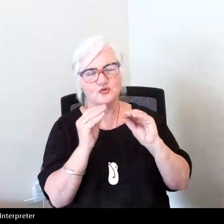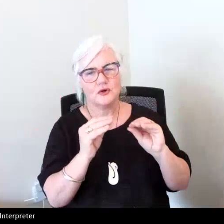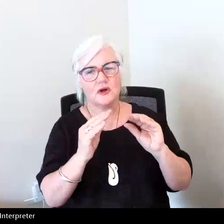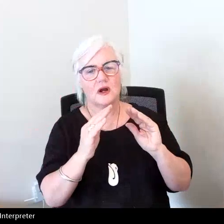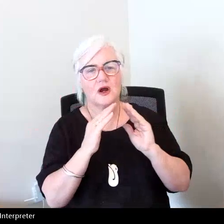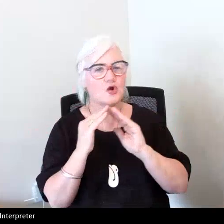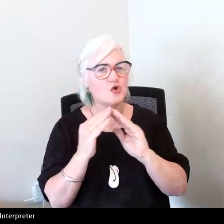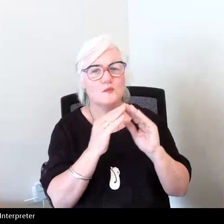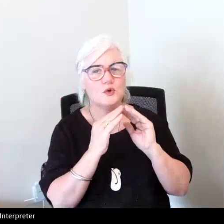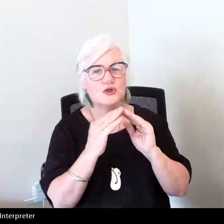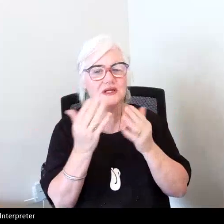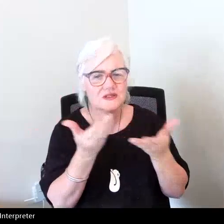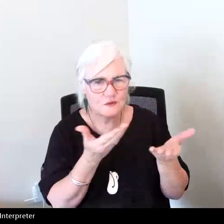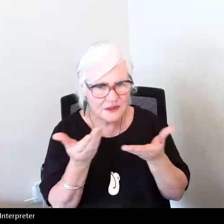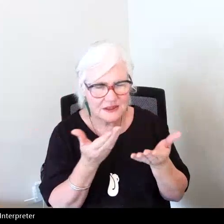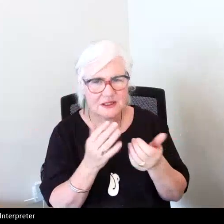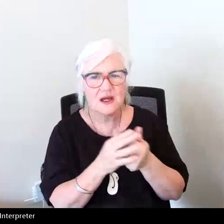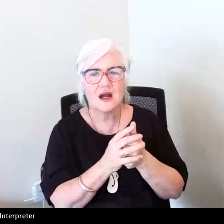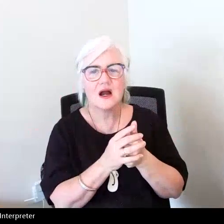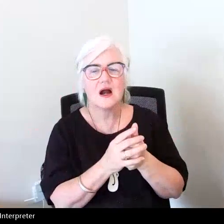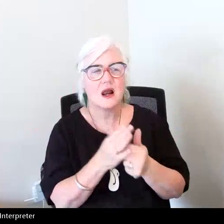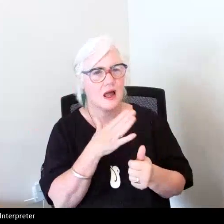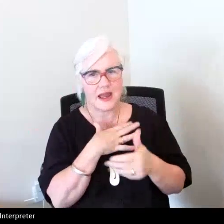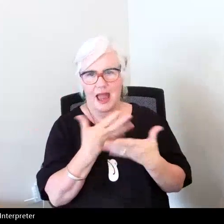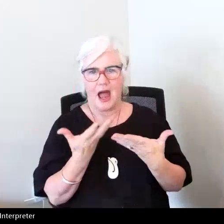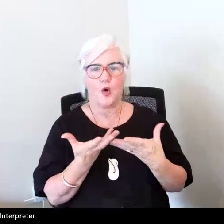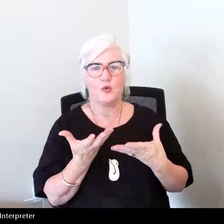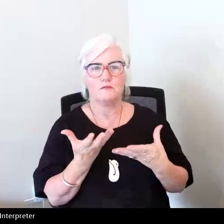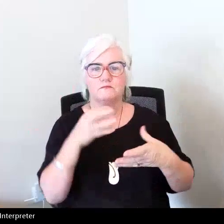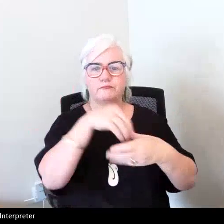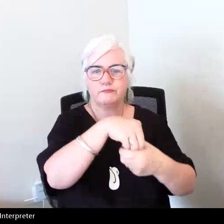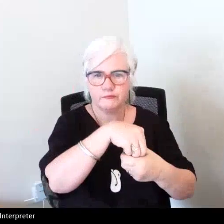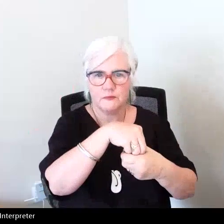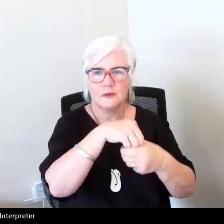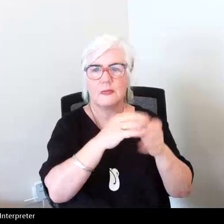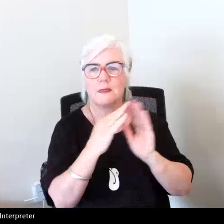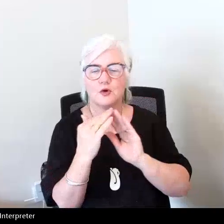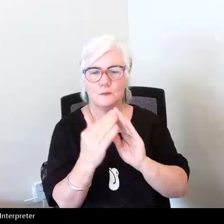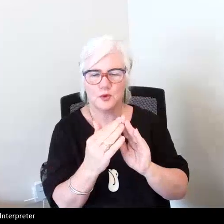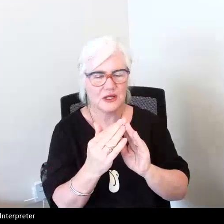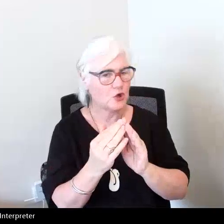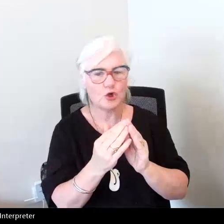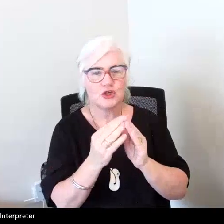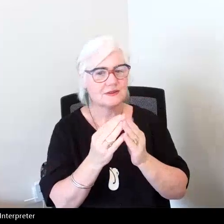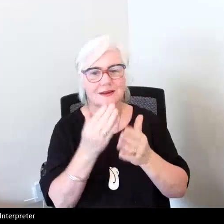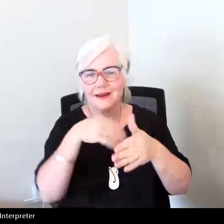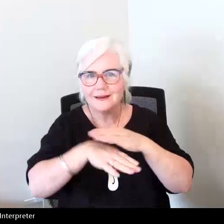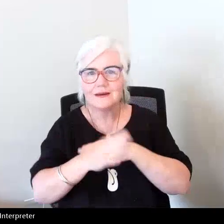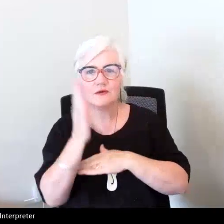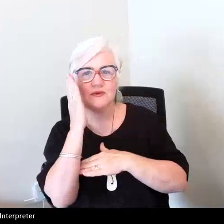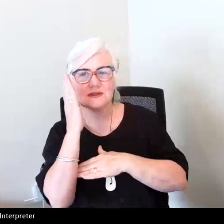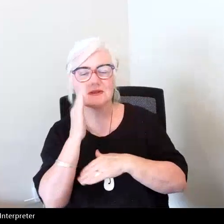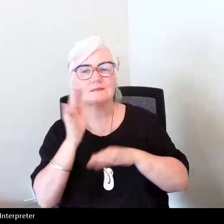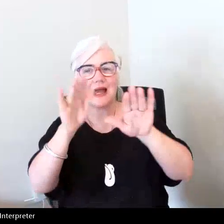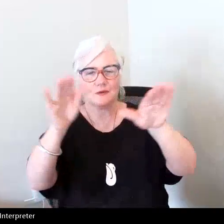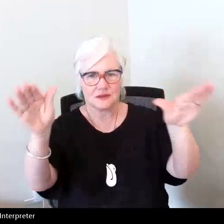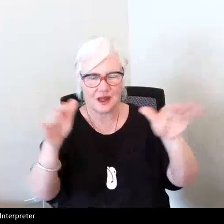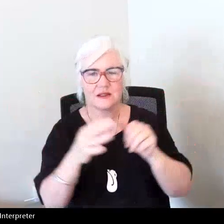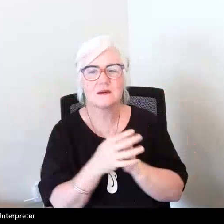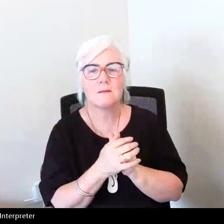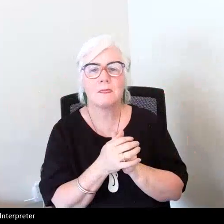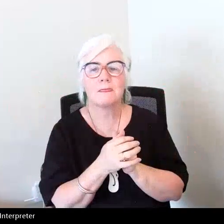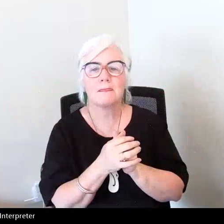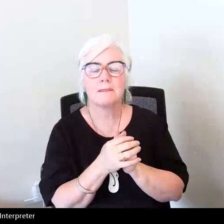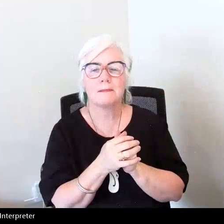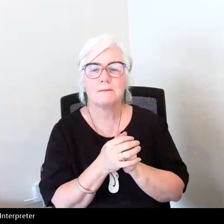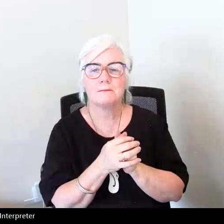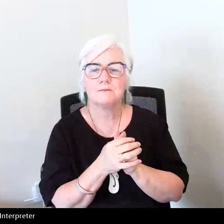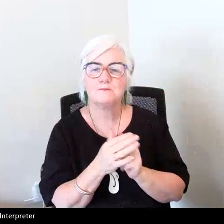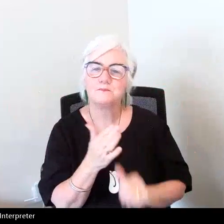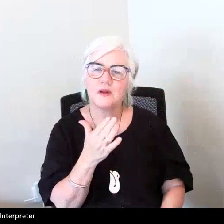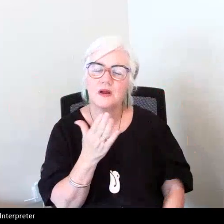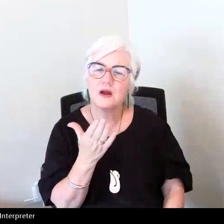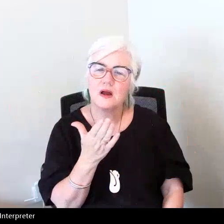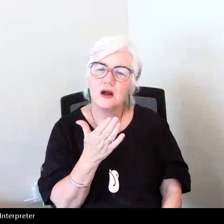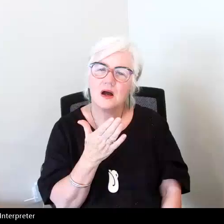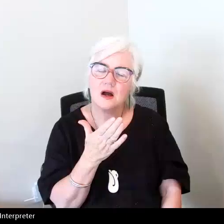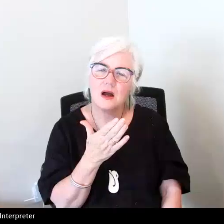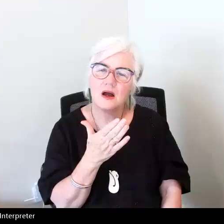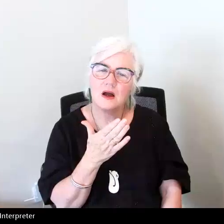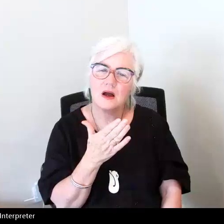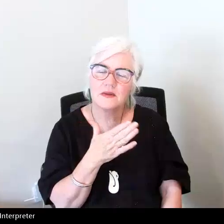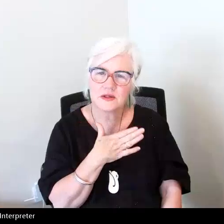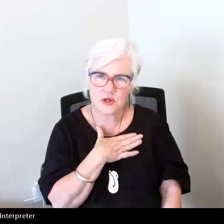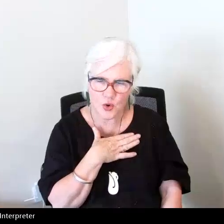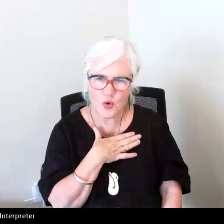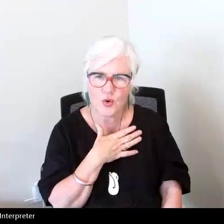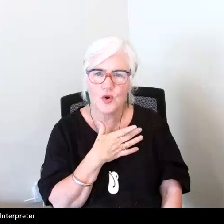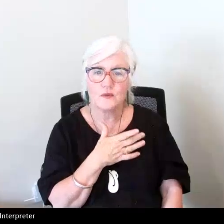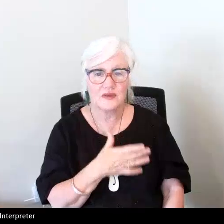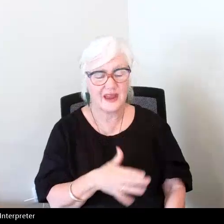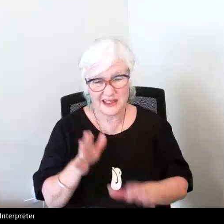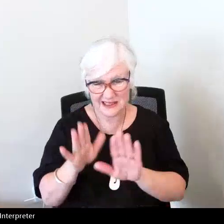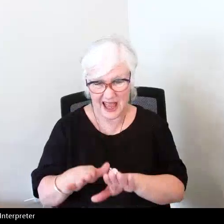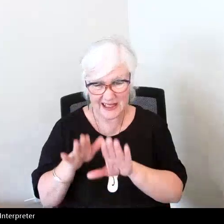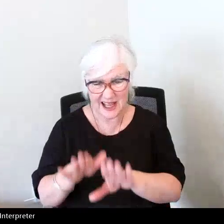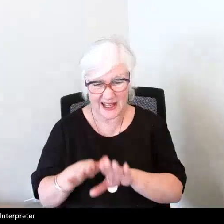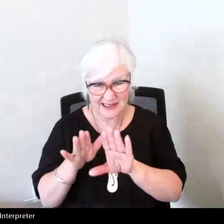like, to be part of a community outside., so we like, instead of saying stay in your house and do